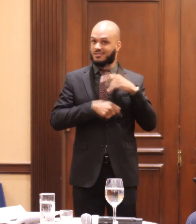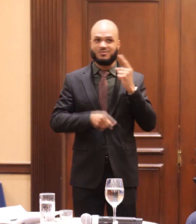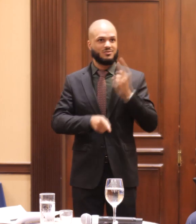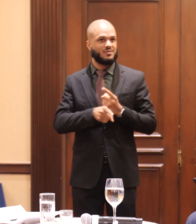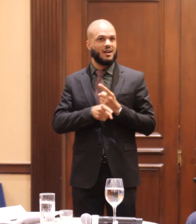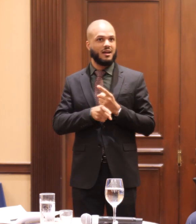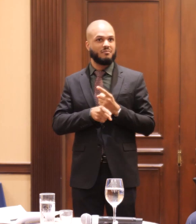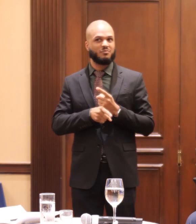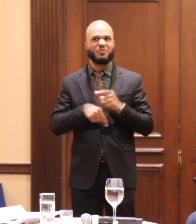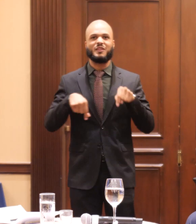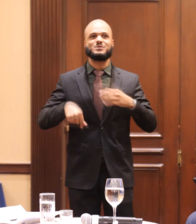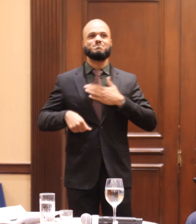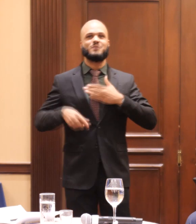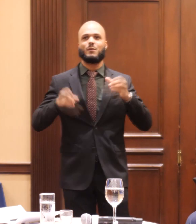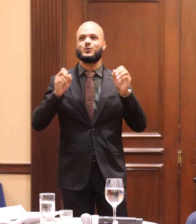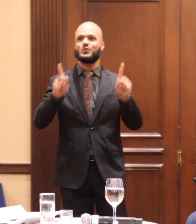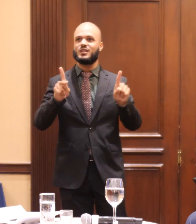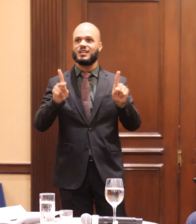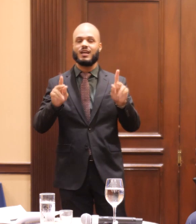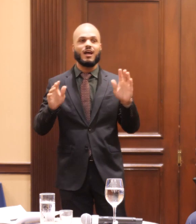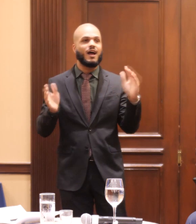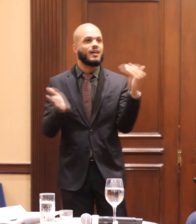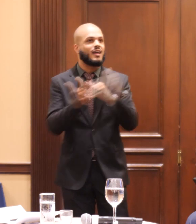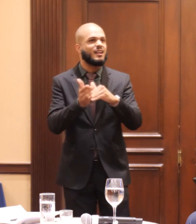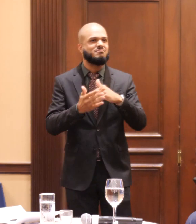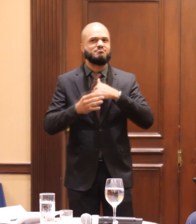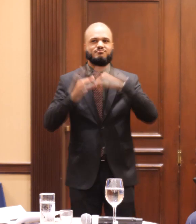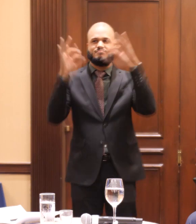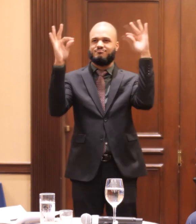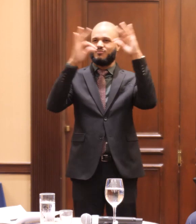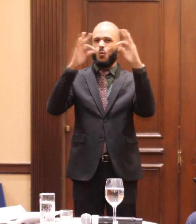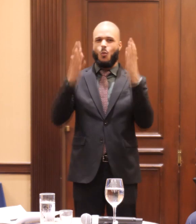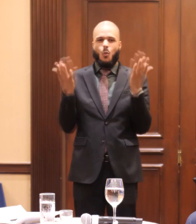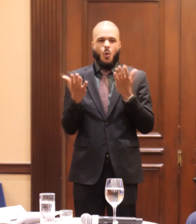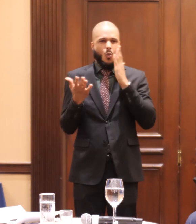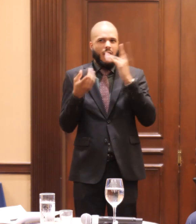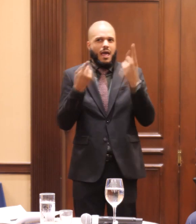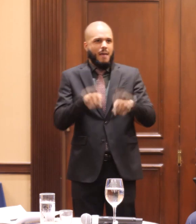here was a chance I didn't know what was going to happen with the National Council I hadn't met